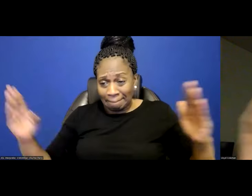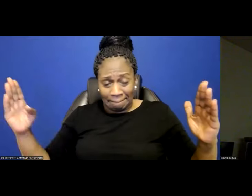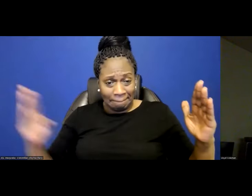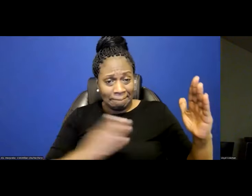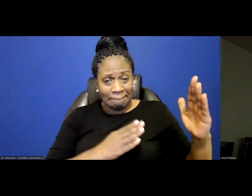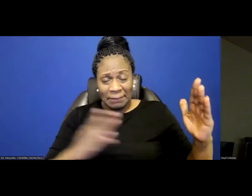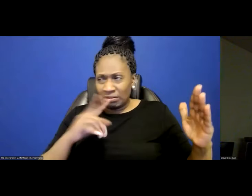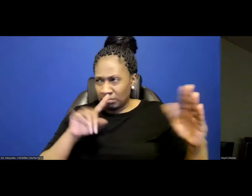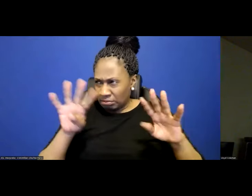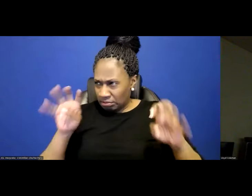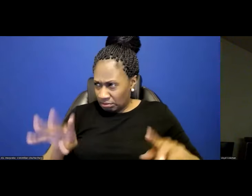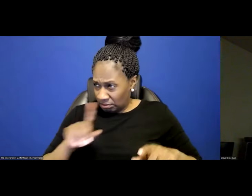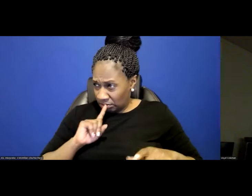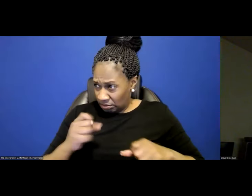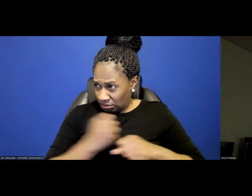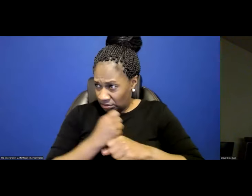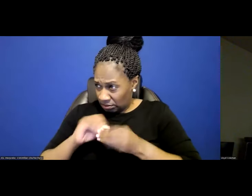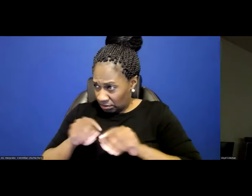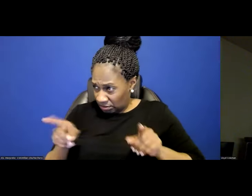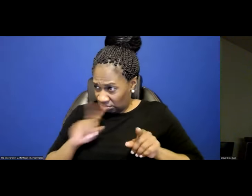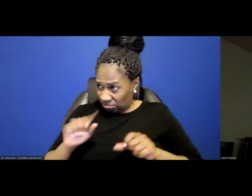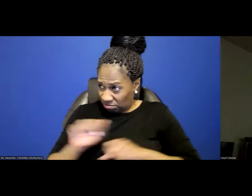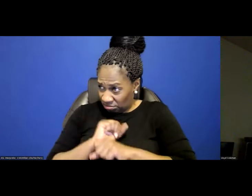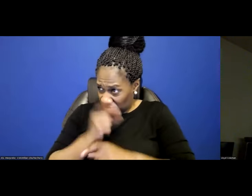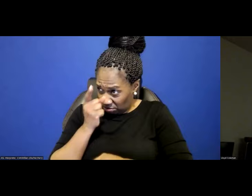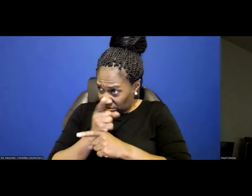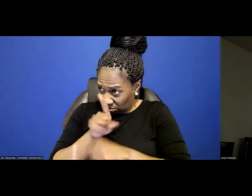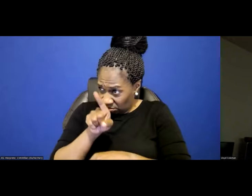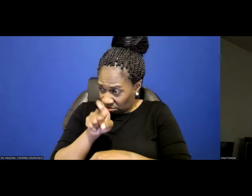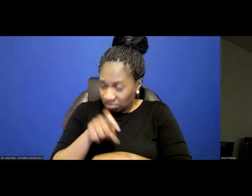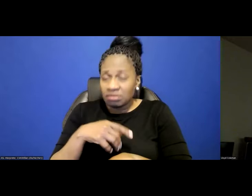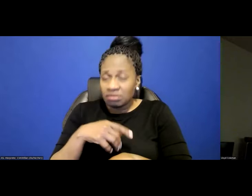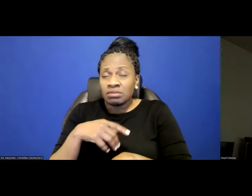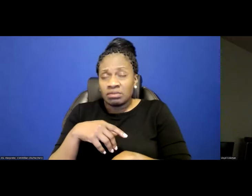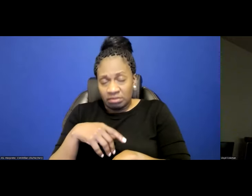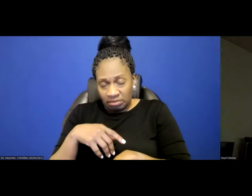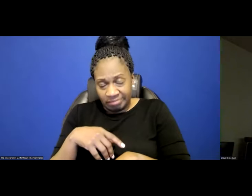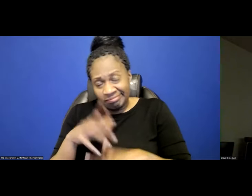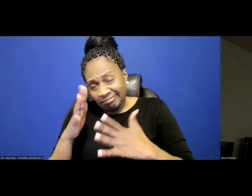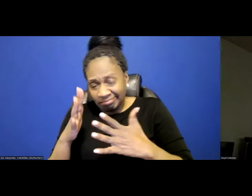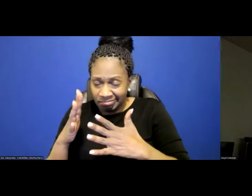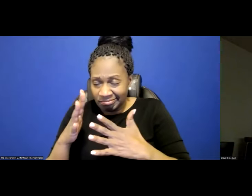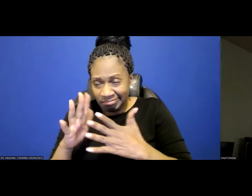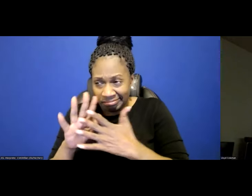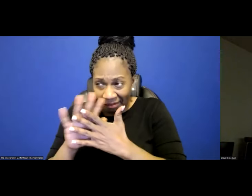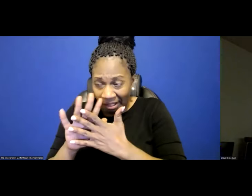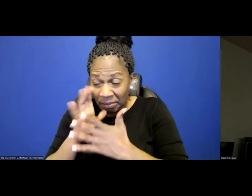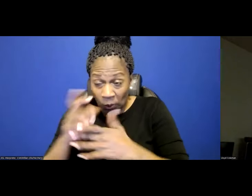around whether those statistics are even fully accurate and actually the picture may be may be worse than that in some ways.